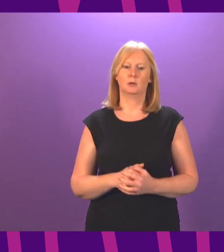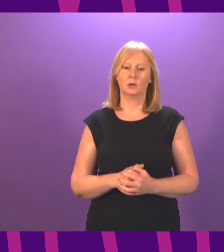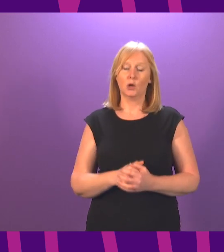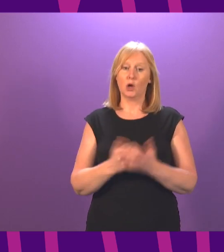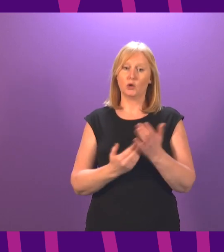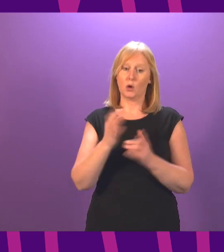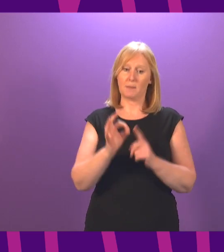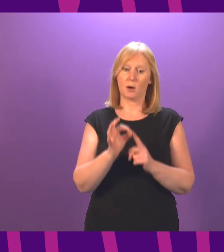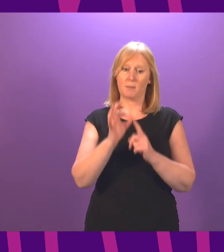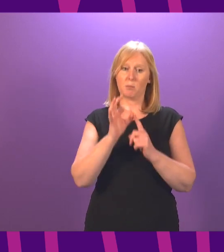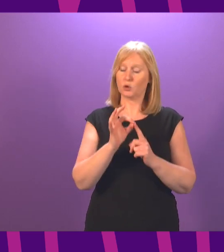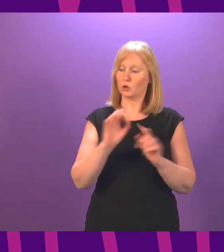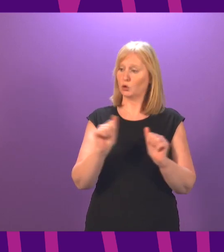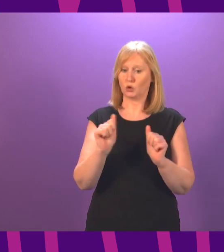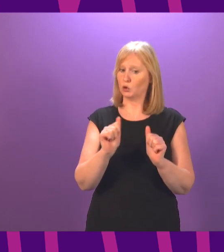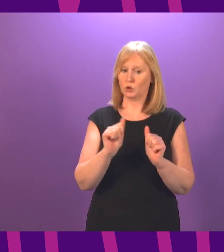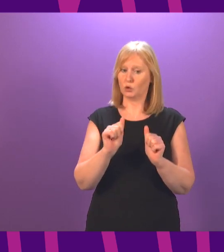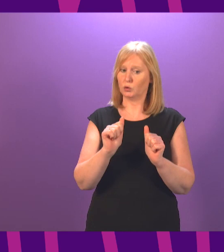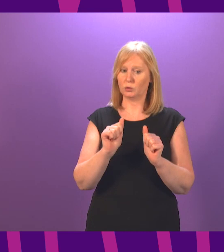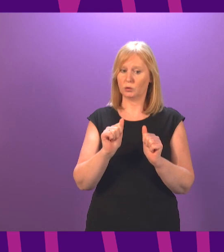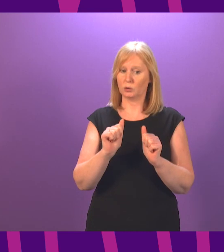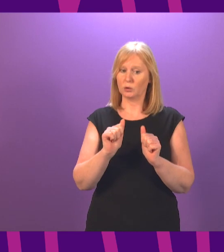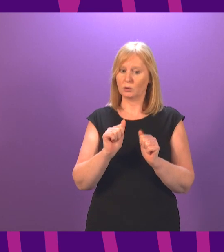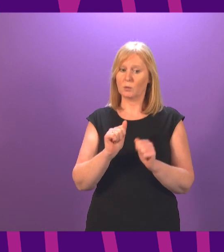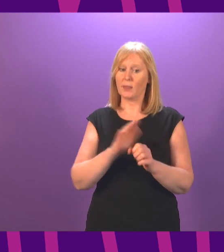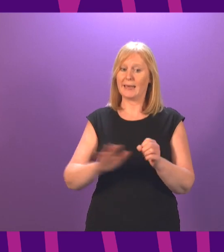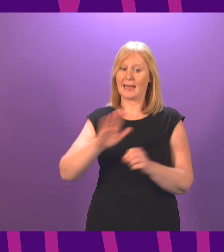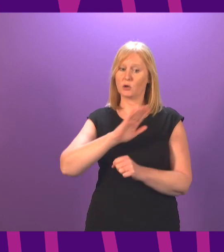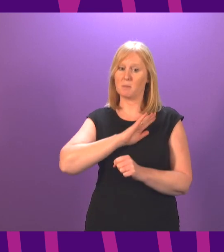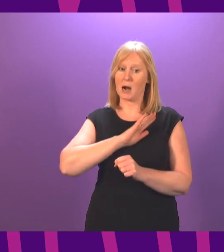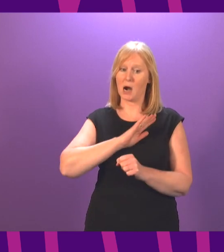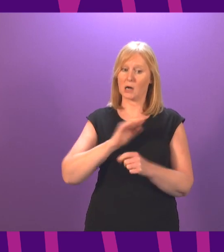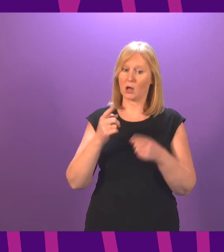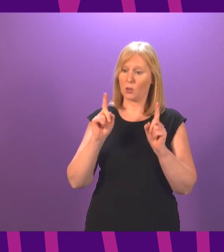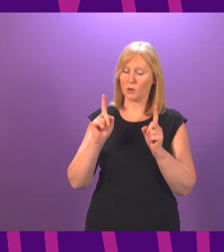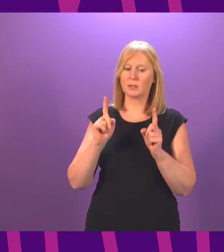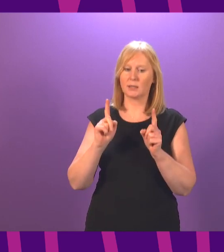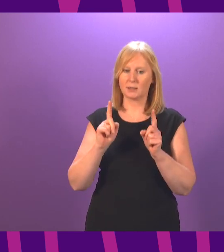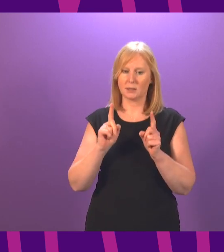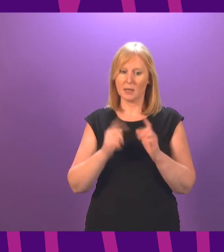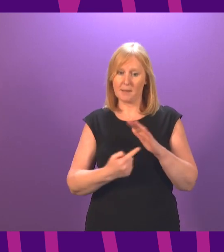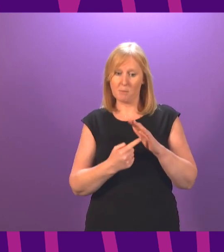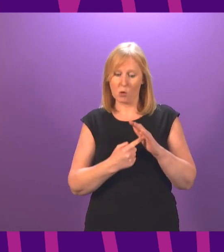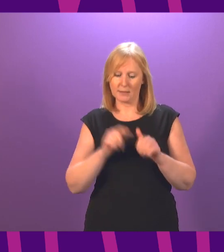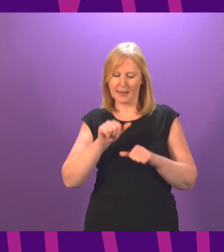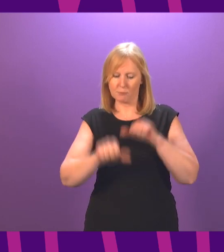a new proposal has not been lodged with the national park authority. It is really important that the processes in question are robust, and it is probably